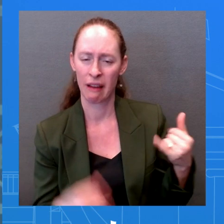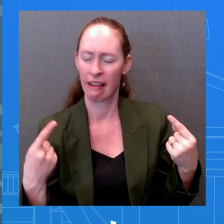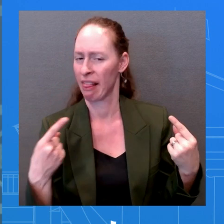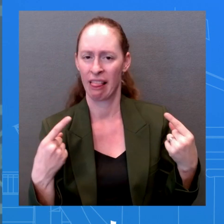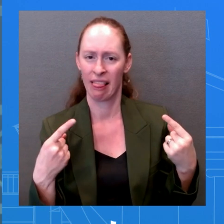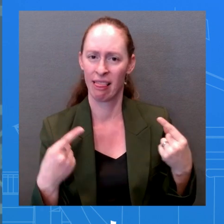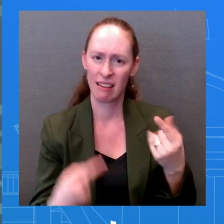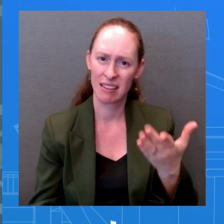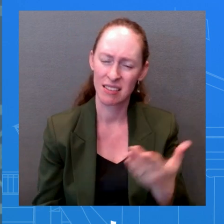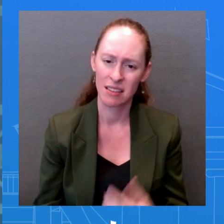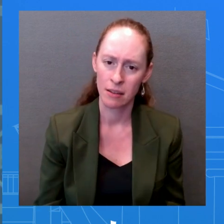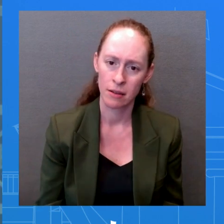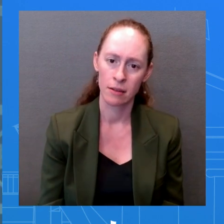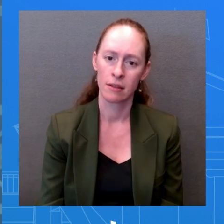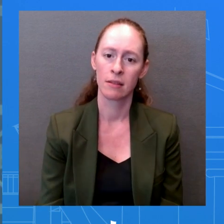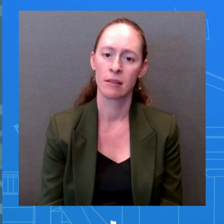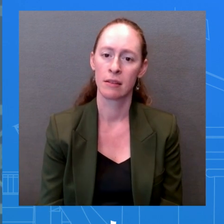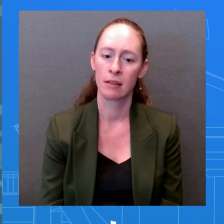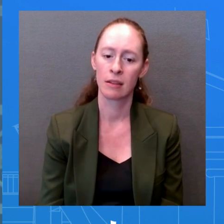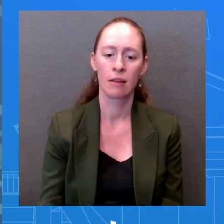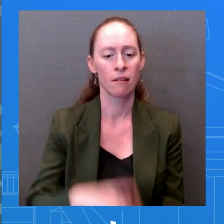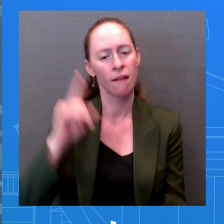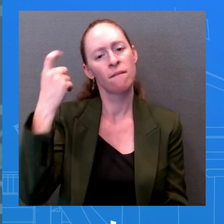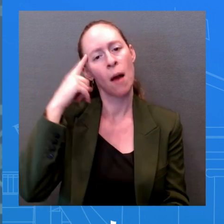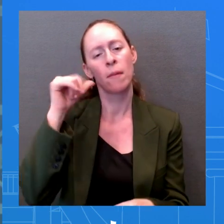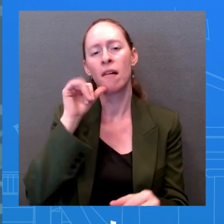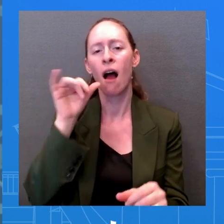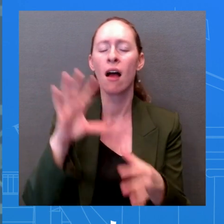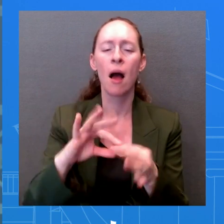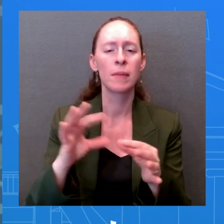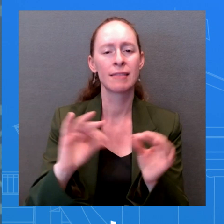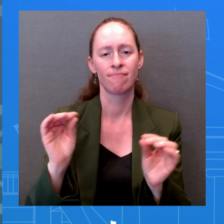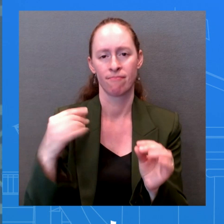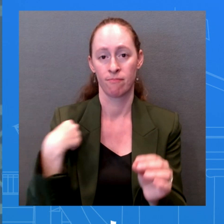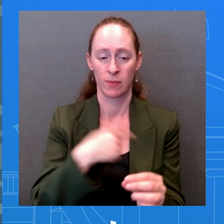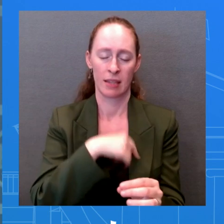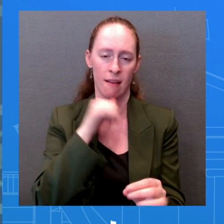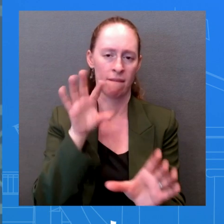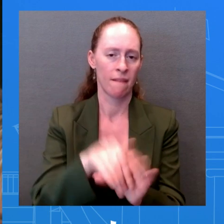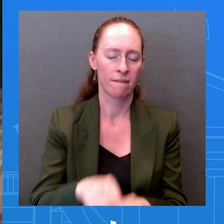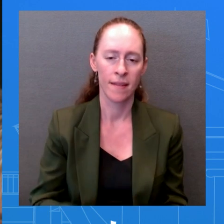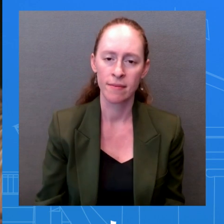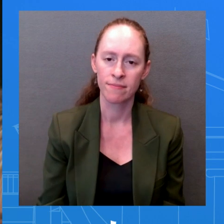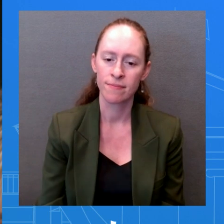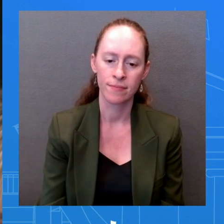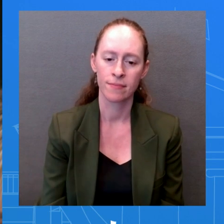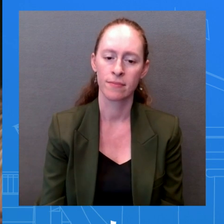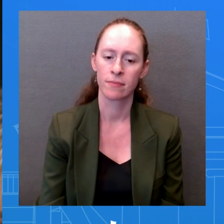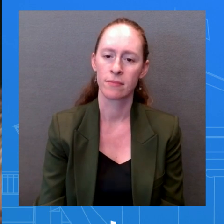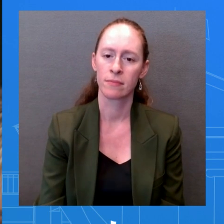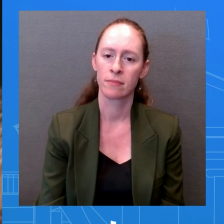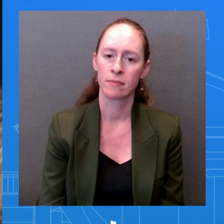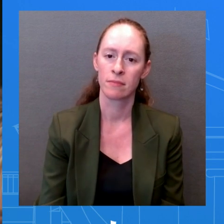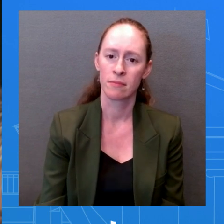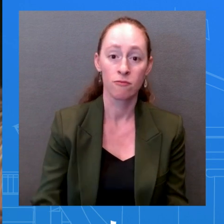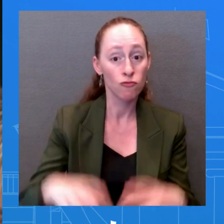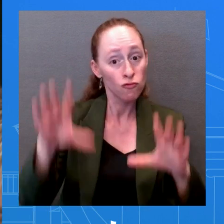It's not something that we're going to comment on. The Press: But the President today called it a "win for the country." He suggested that the working conditions will improve.